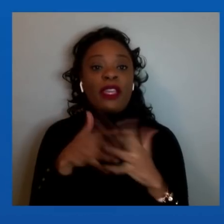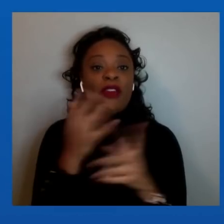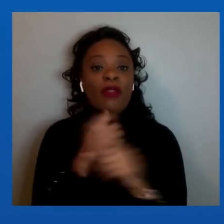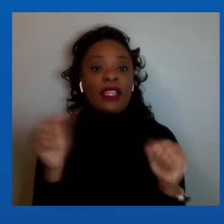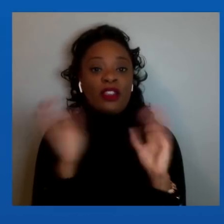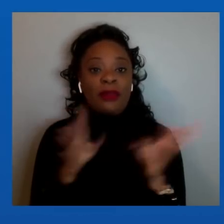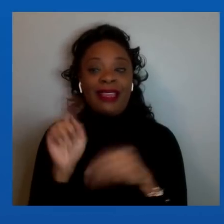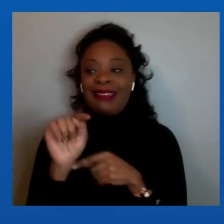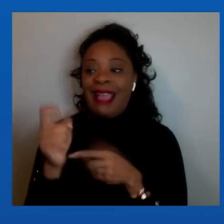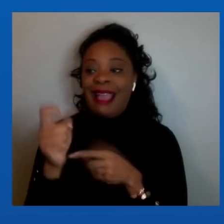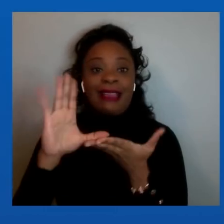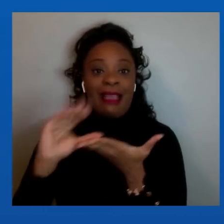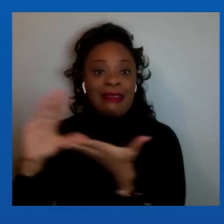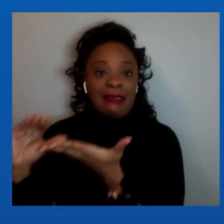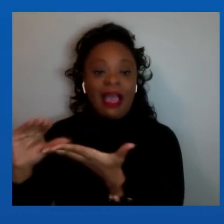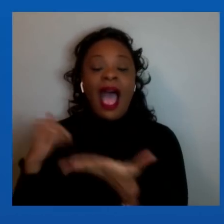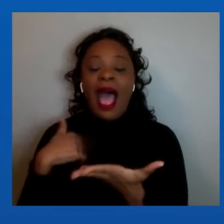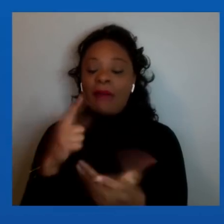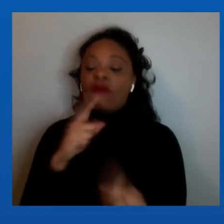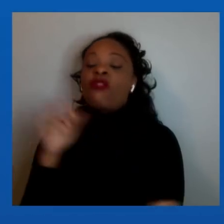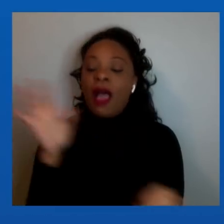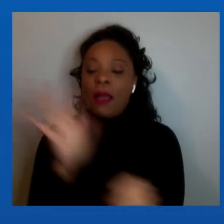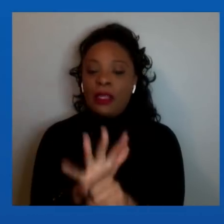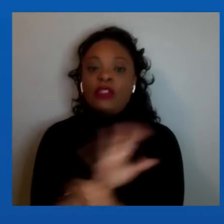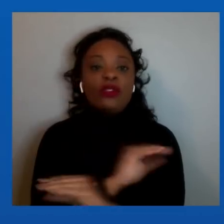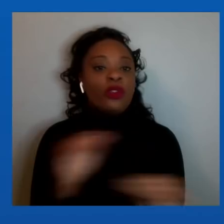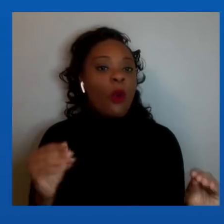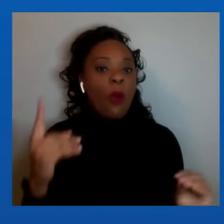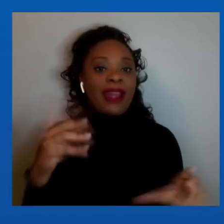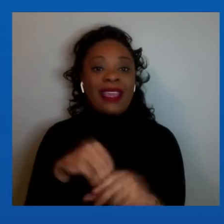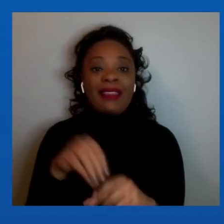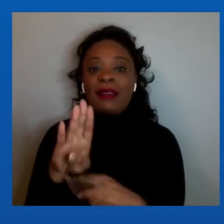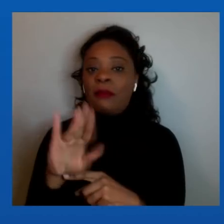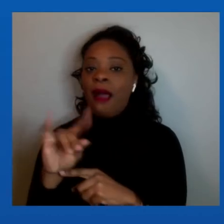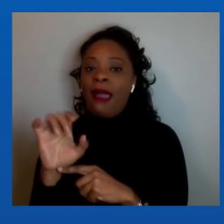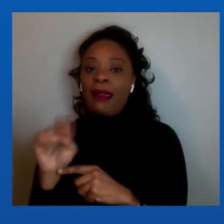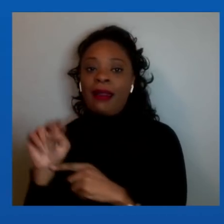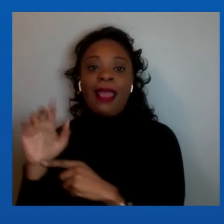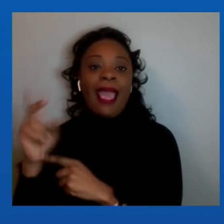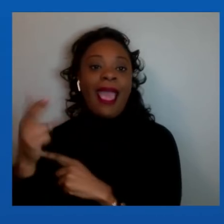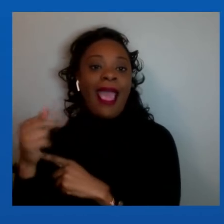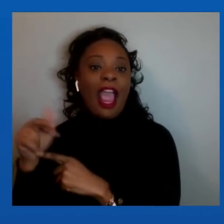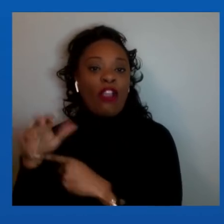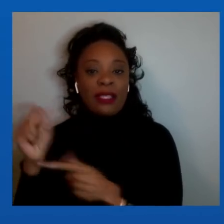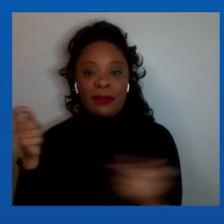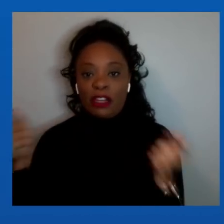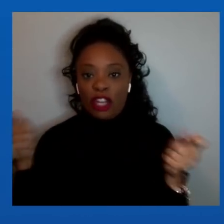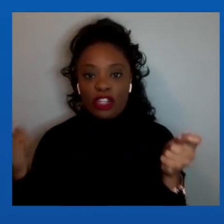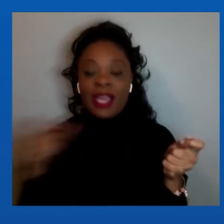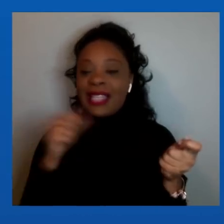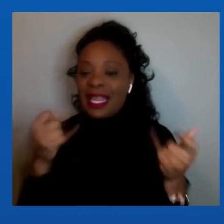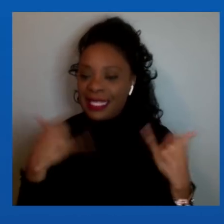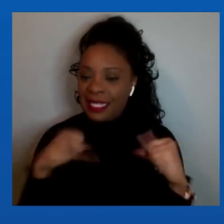I assure you no one in the Biden-Harris administration is not still fighting hard or has given up.